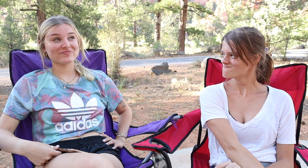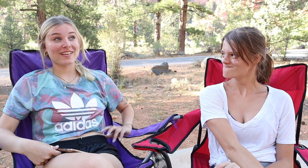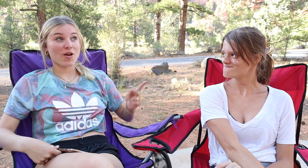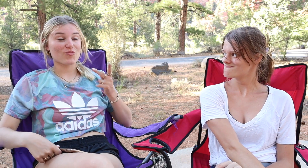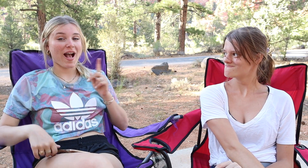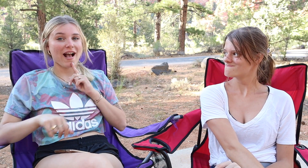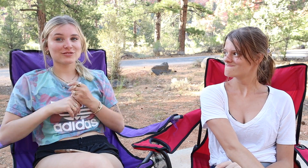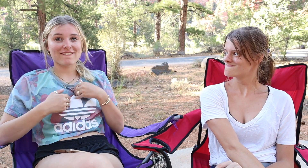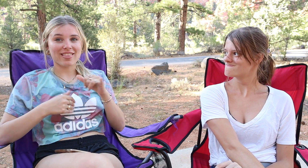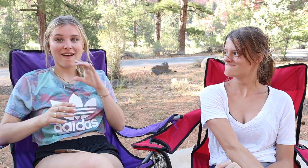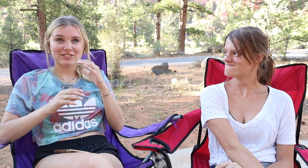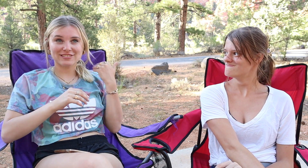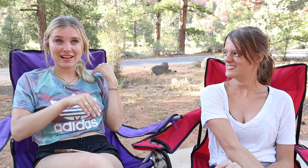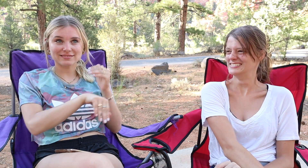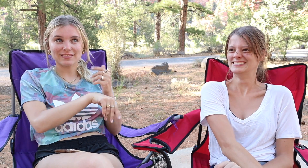C: we actually have that conversation last night